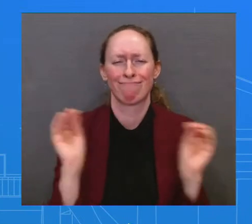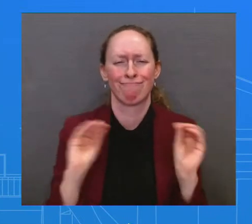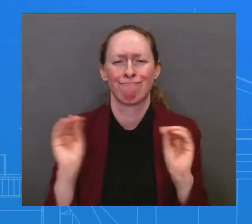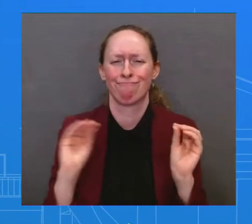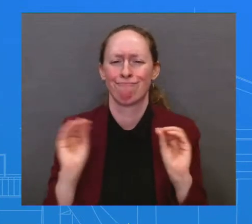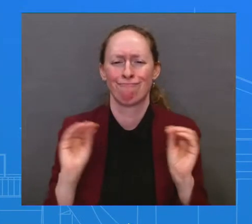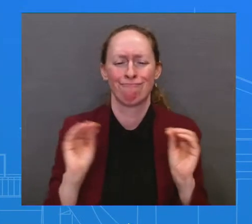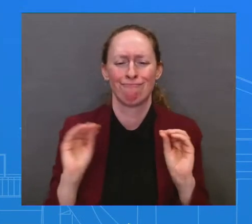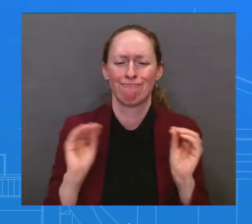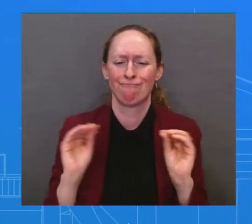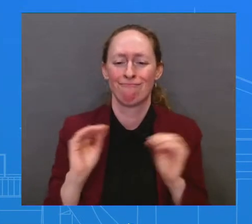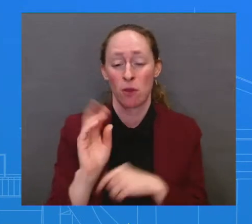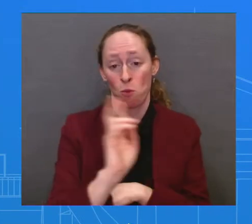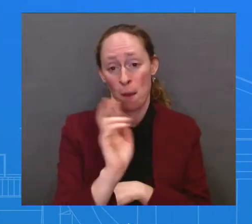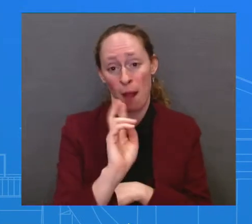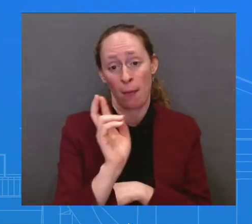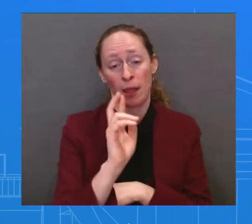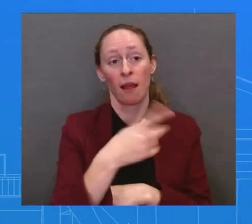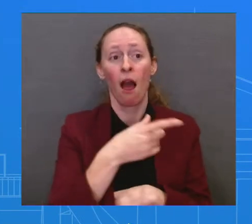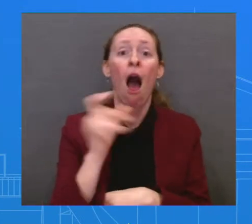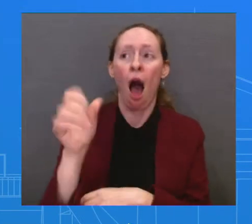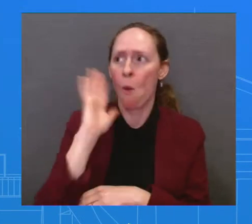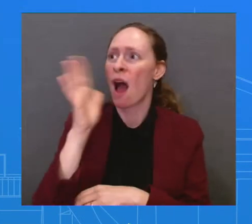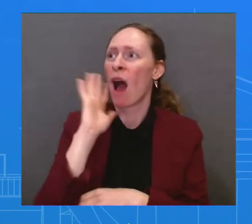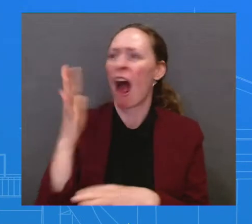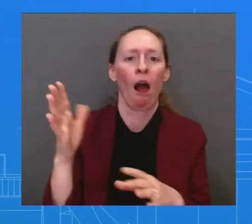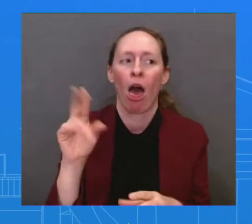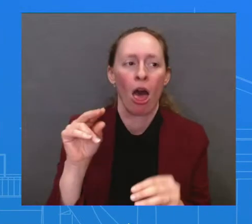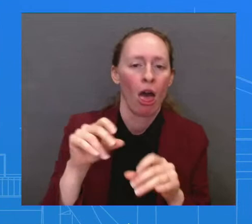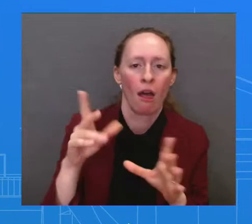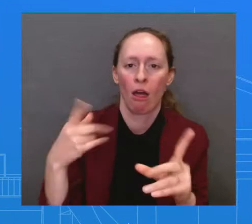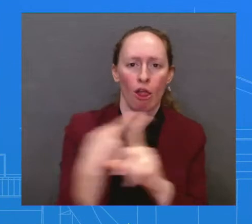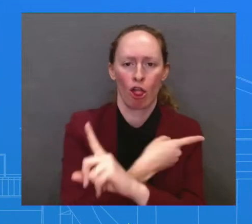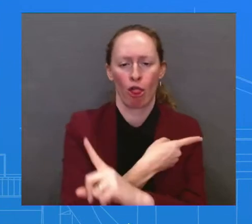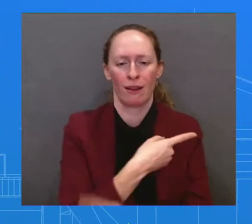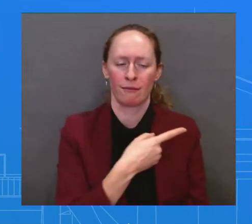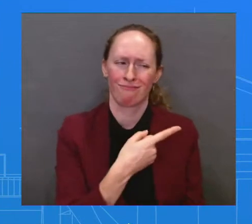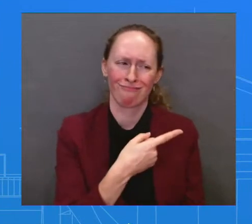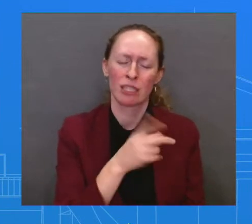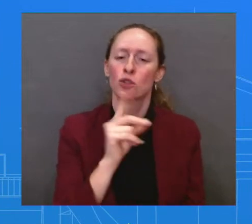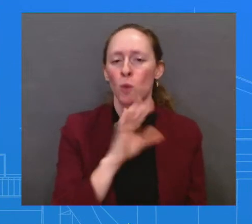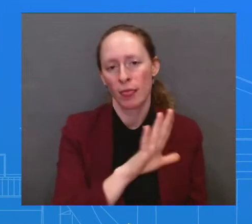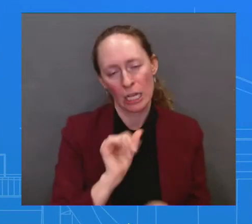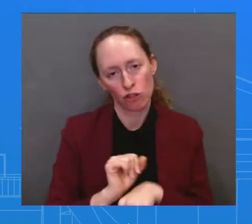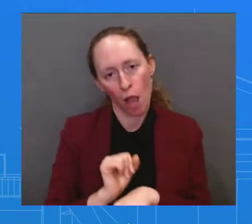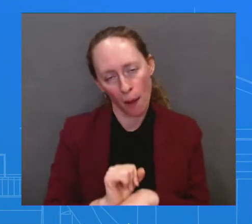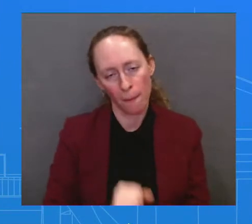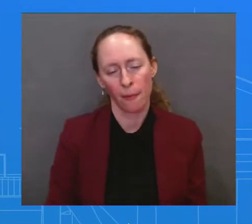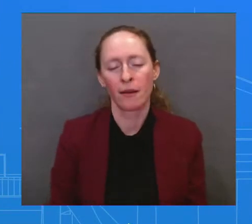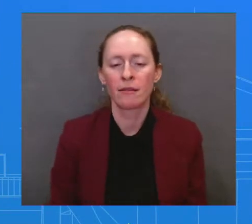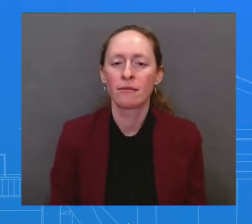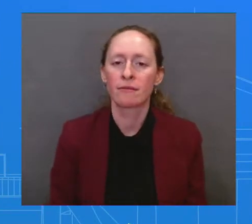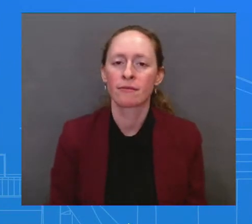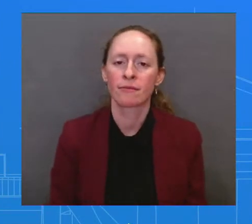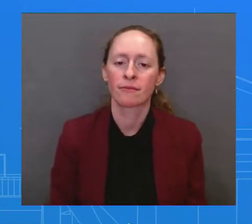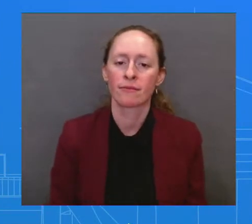That's the message that the President is sending. The Press: Given everything you've laid out, why is there so much confidence from Jake Sullivan and other members of the Biden administration